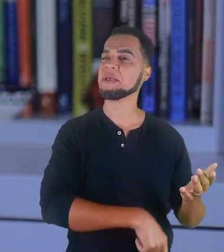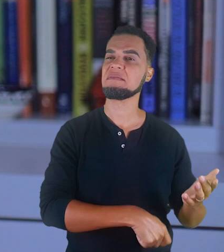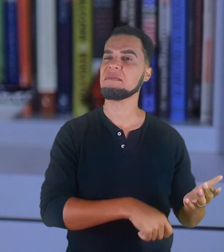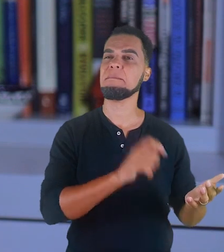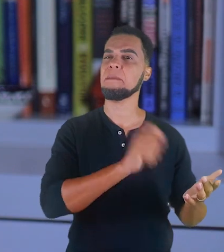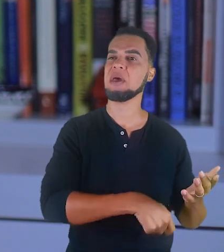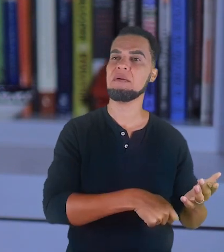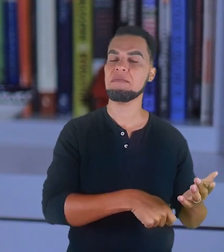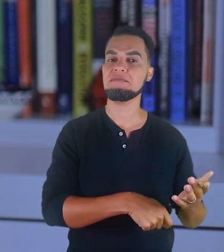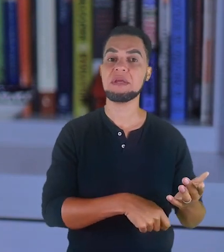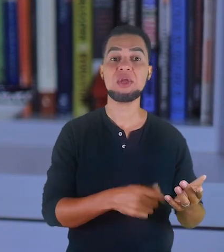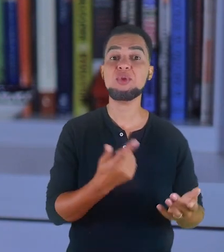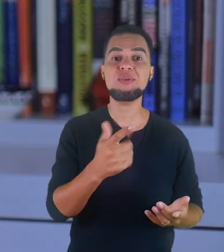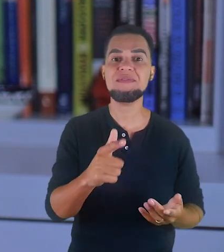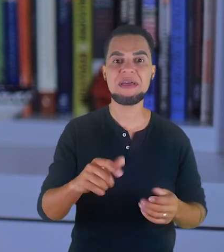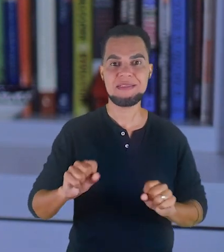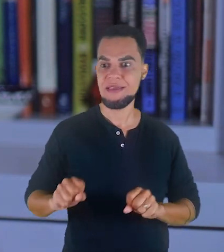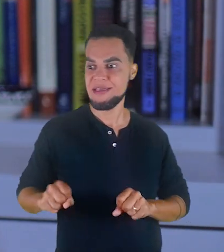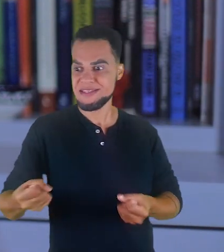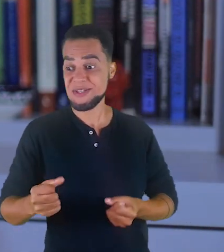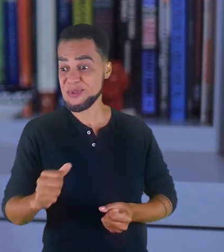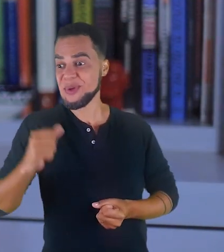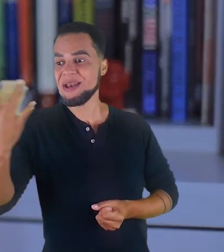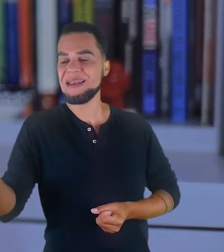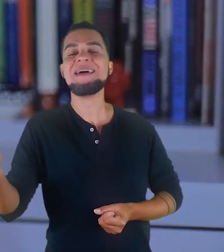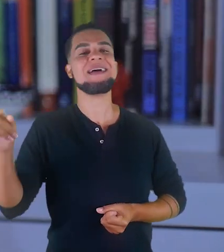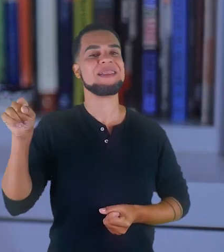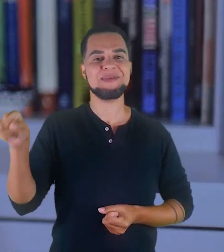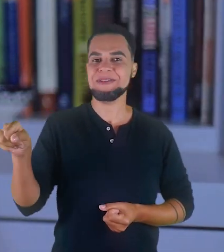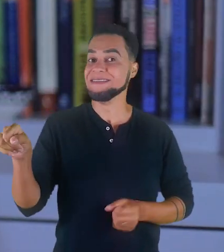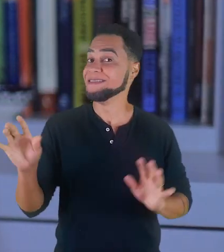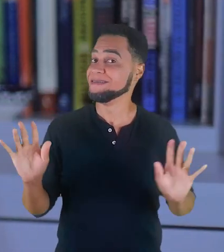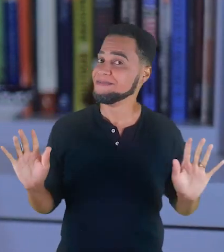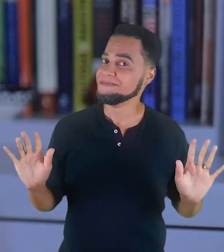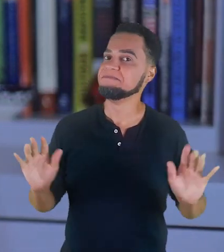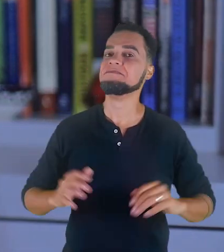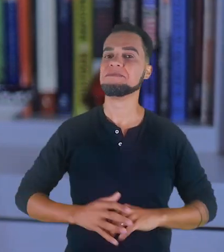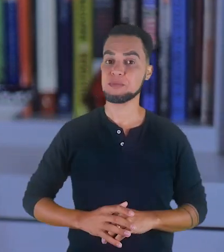or that it will come from top to bottom and the other side won't oppose it.